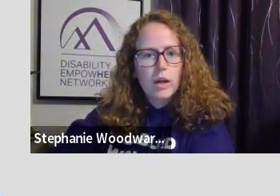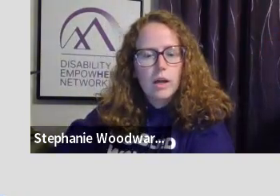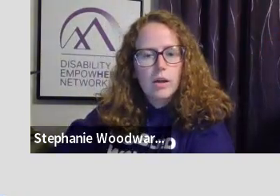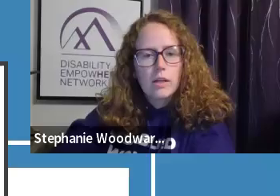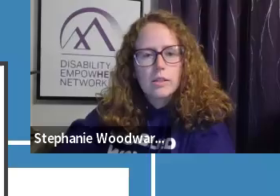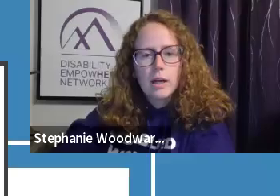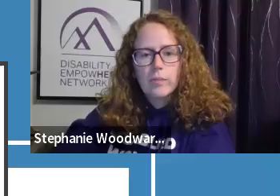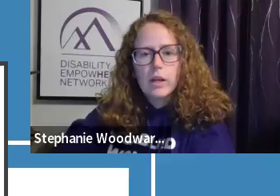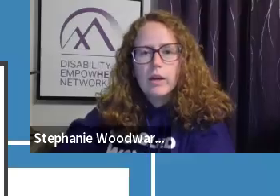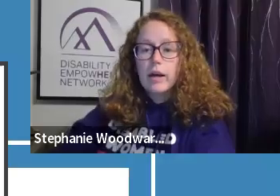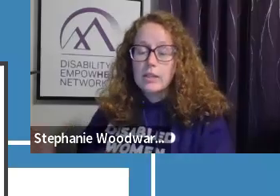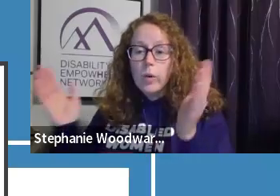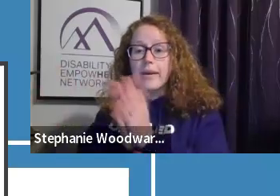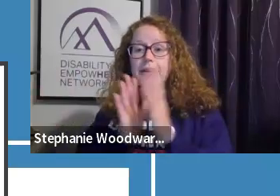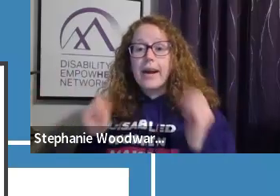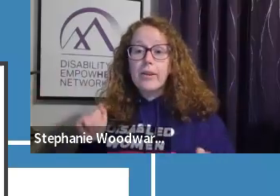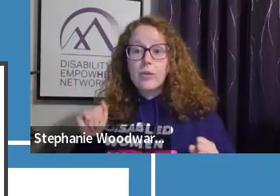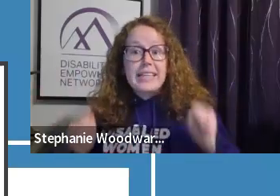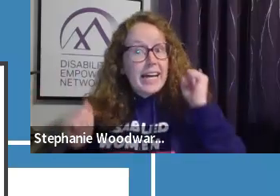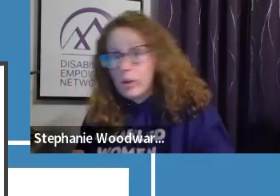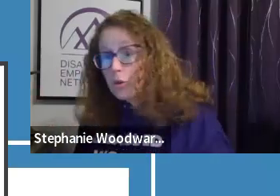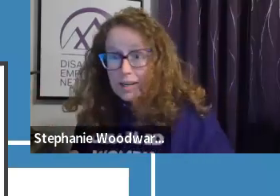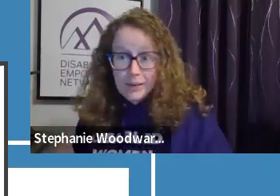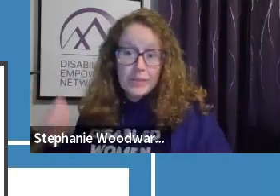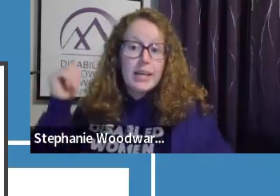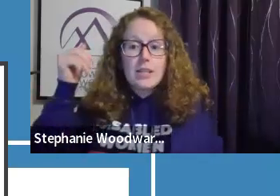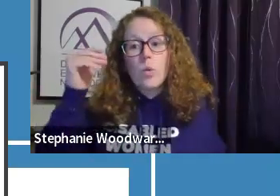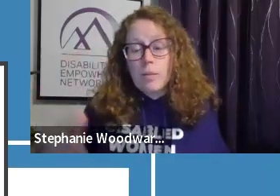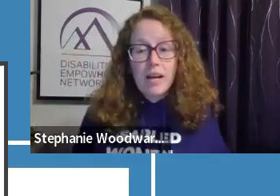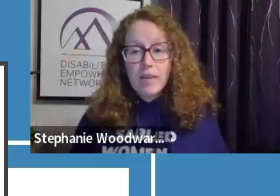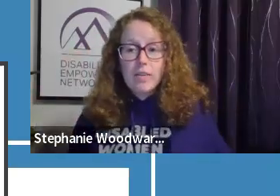pop back to our fantastic PowerPoint and see where we can go from here. We